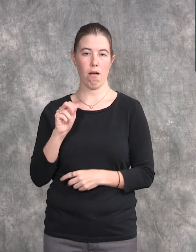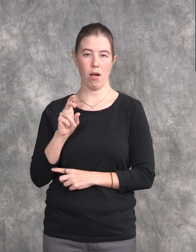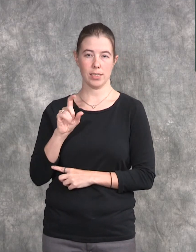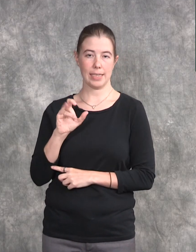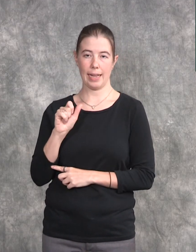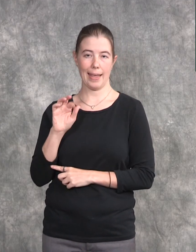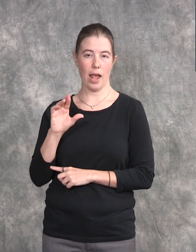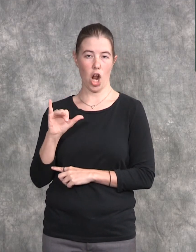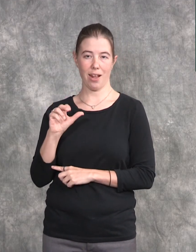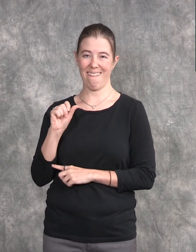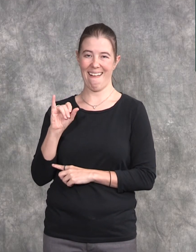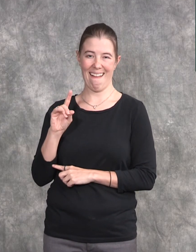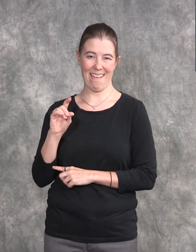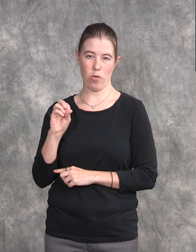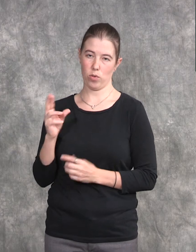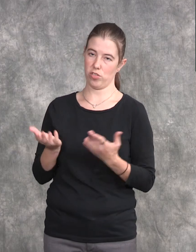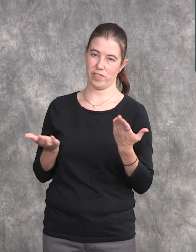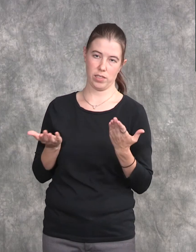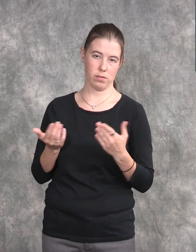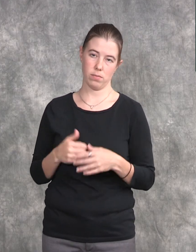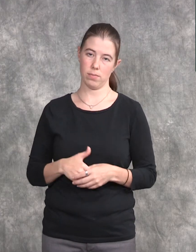for providing an auxiliary aid or service.